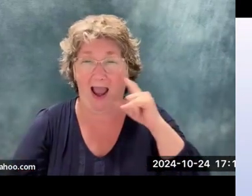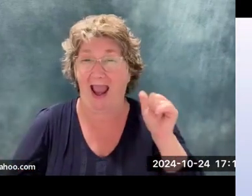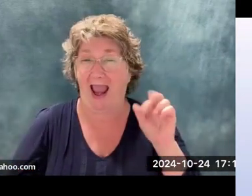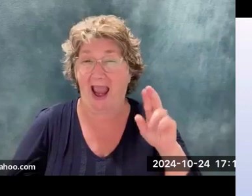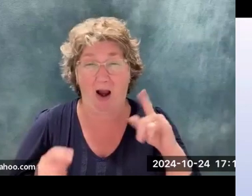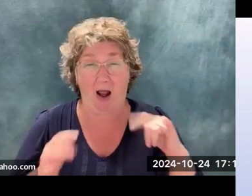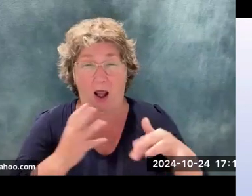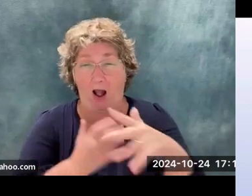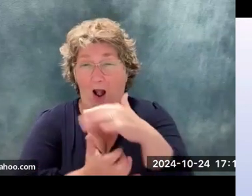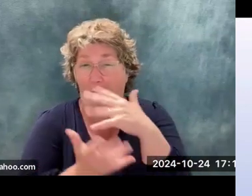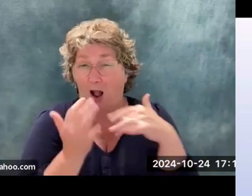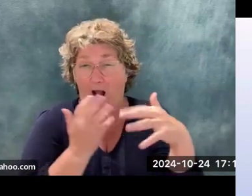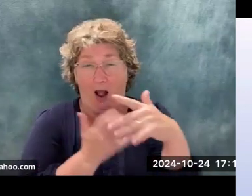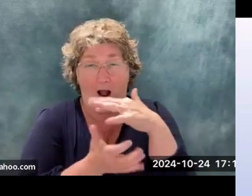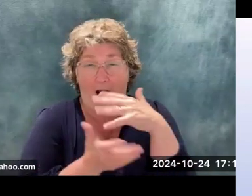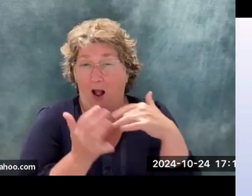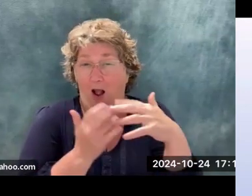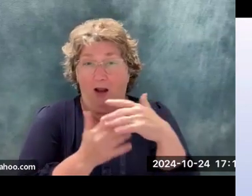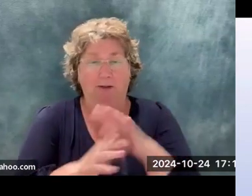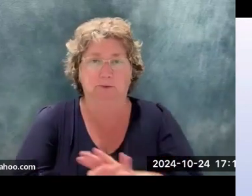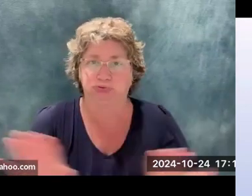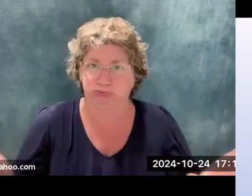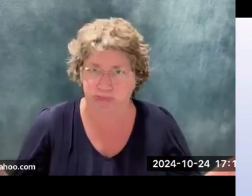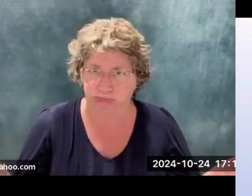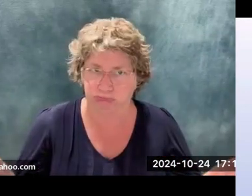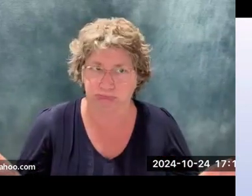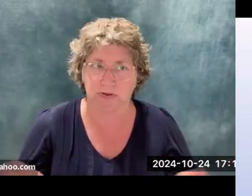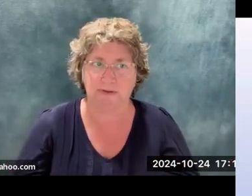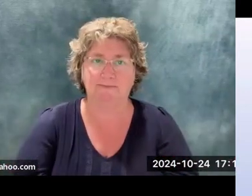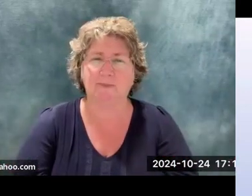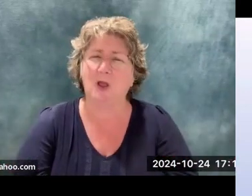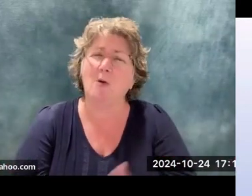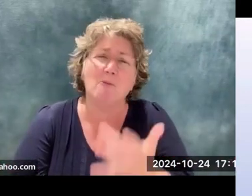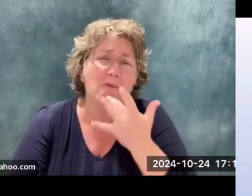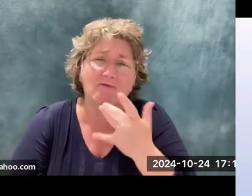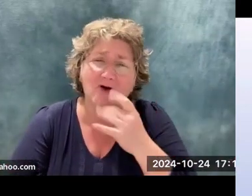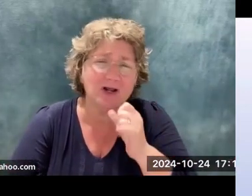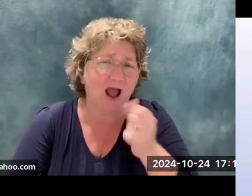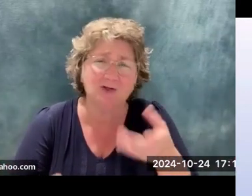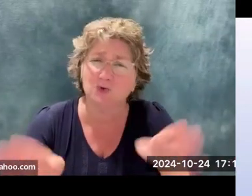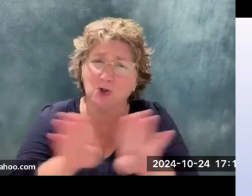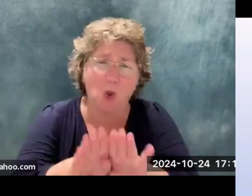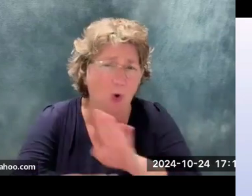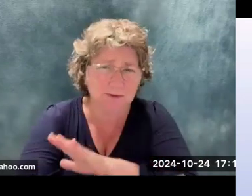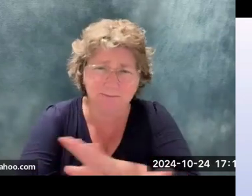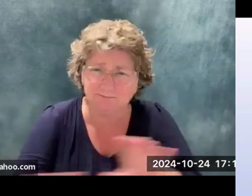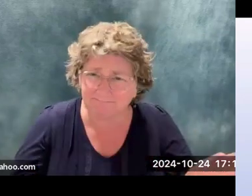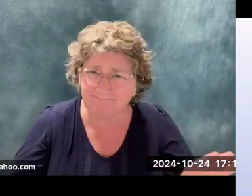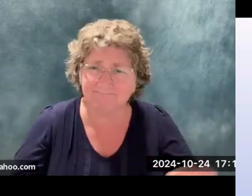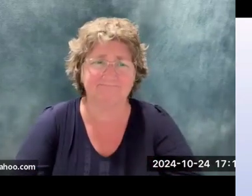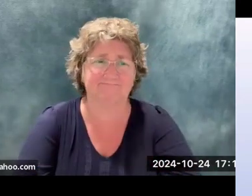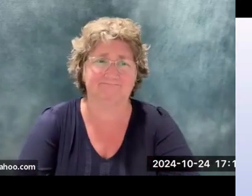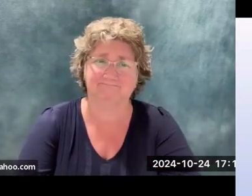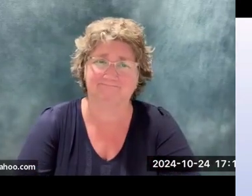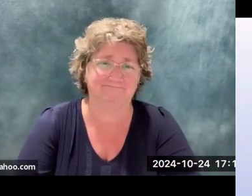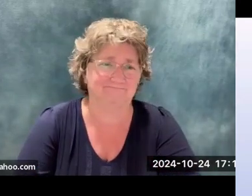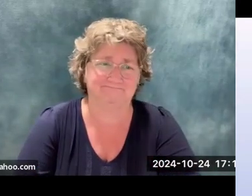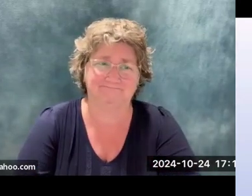COVID was a bit of an emergency, but we hope that won't be repeated. And we believe that schools can be run safely,